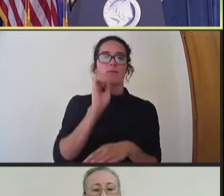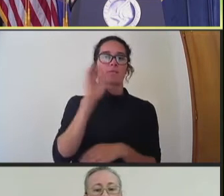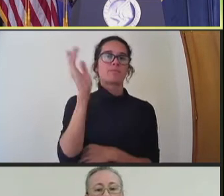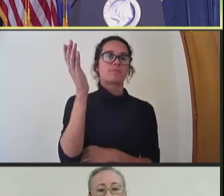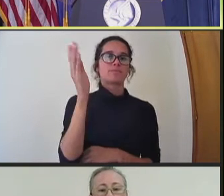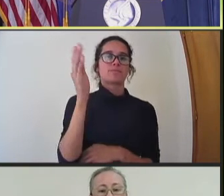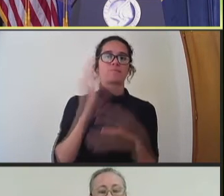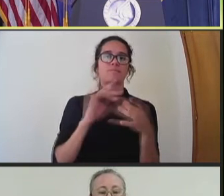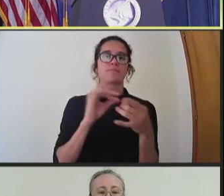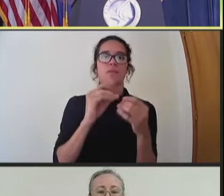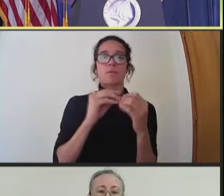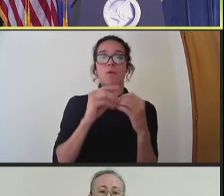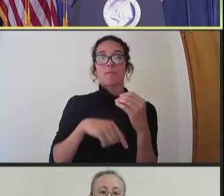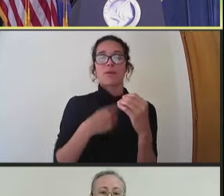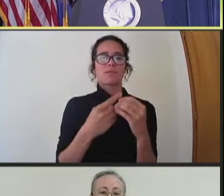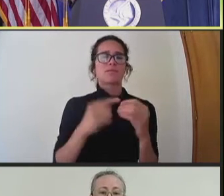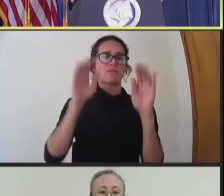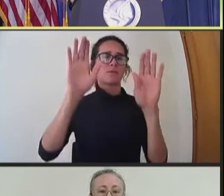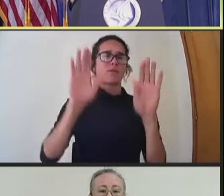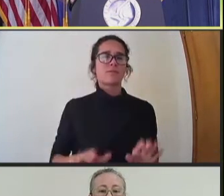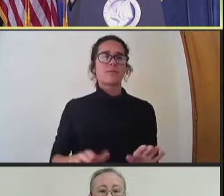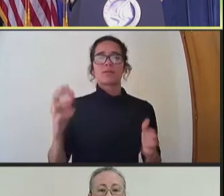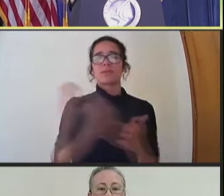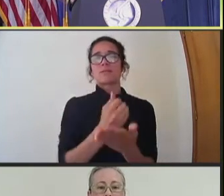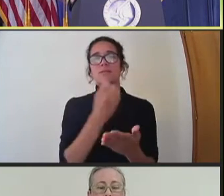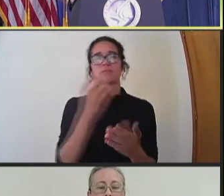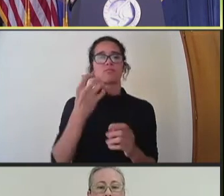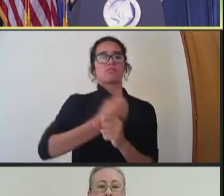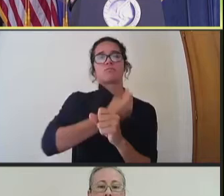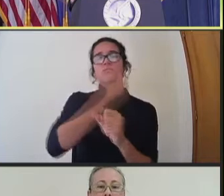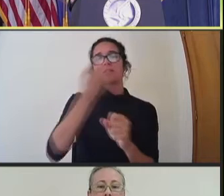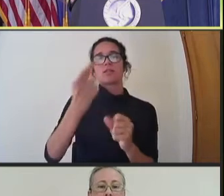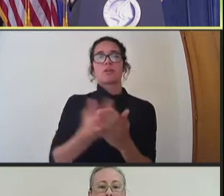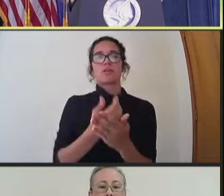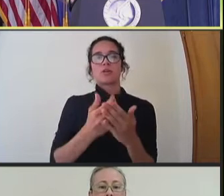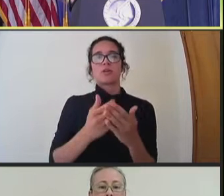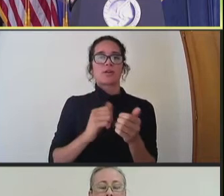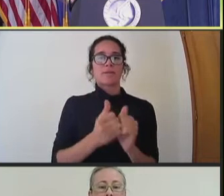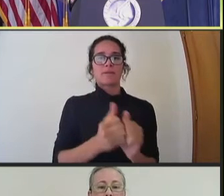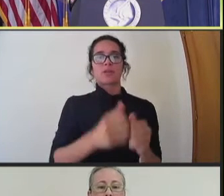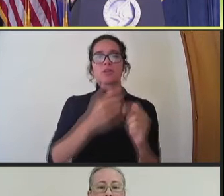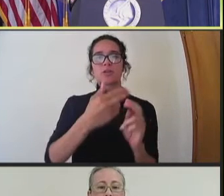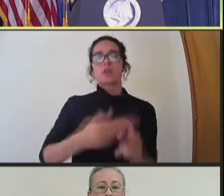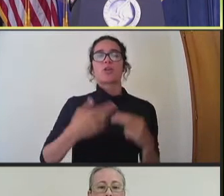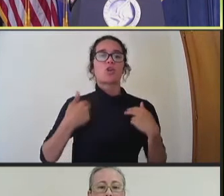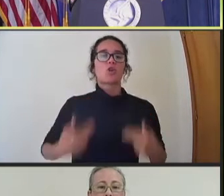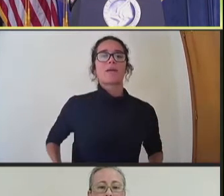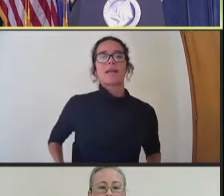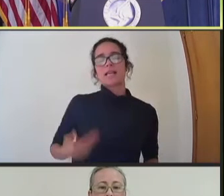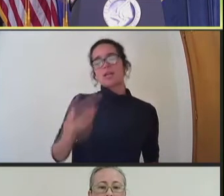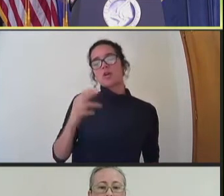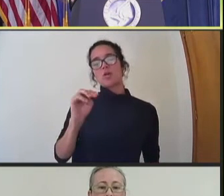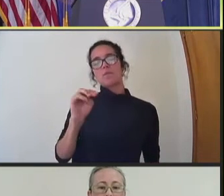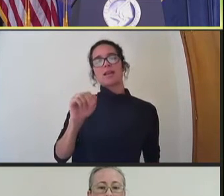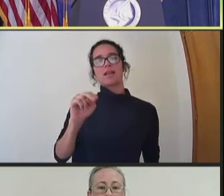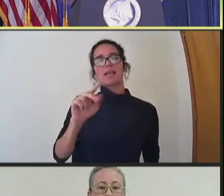in a new campaign called Humanly Possible. I love that name, humanly possible. It is a joint